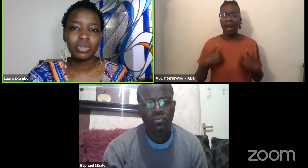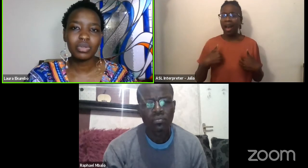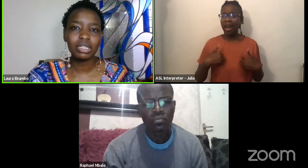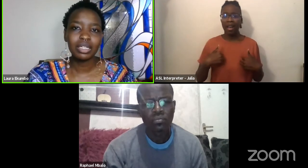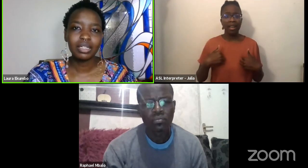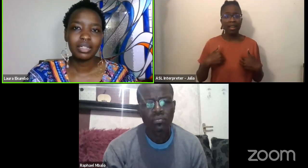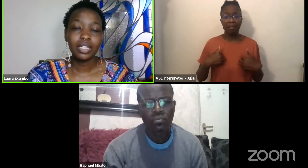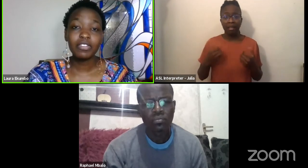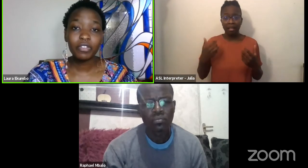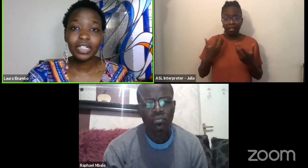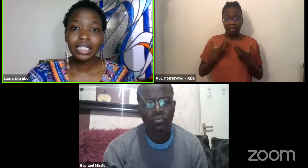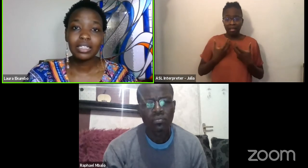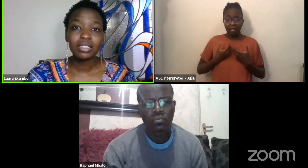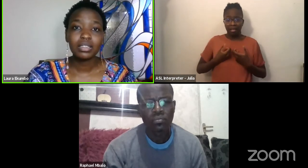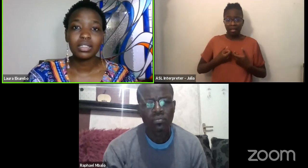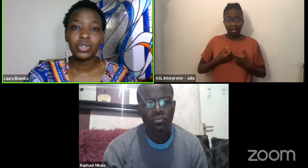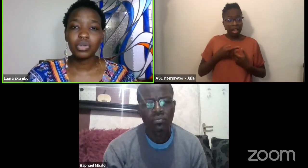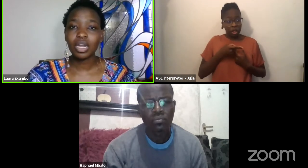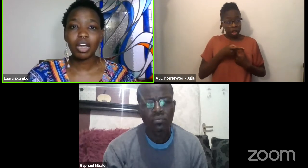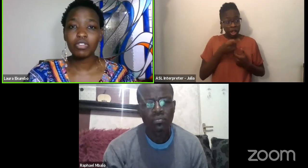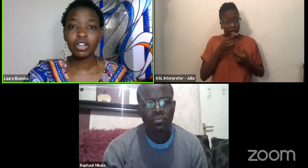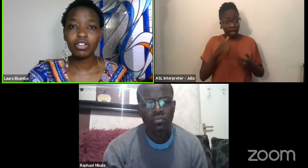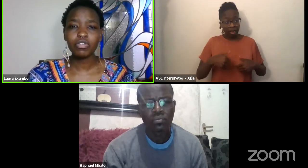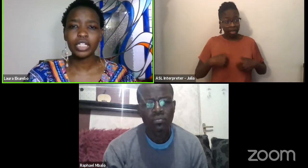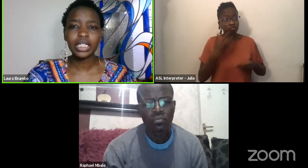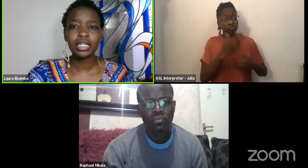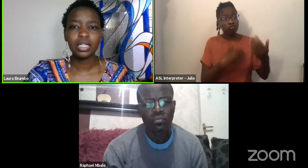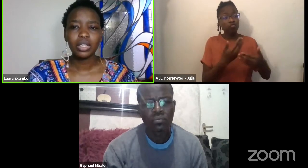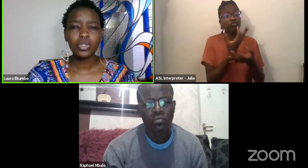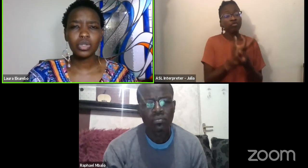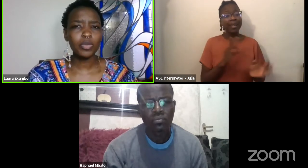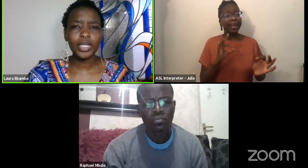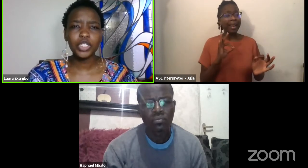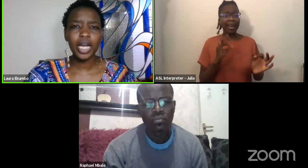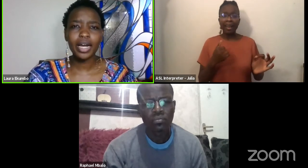to live fully to love fully, to not be shy about her anger.